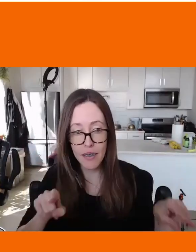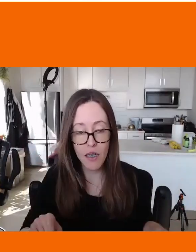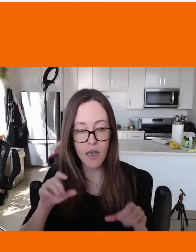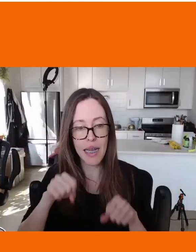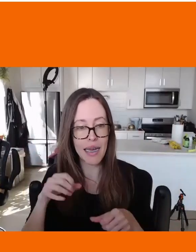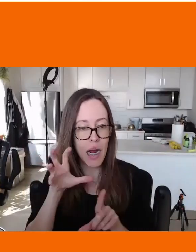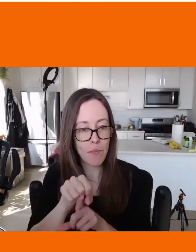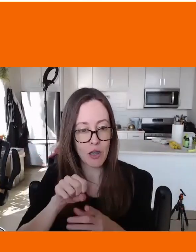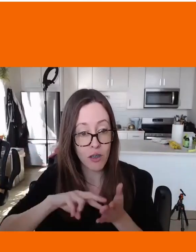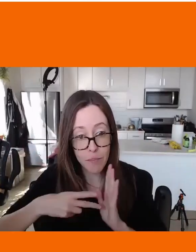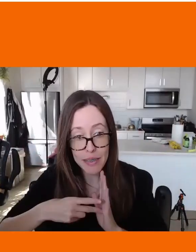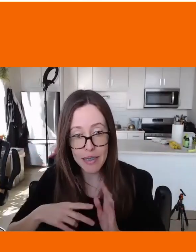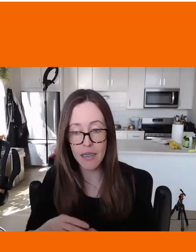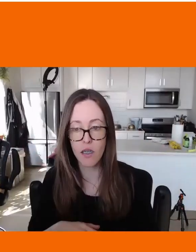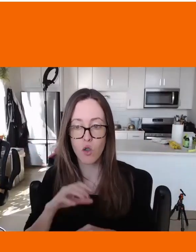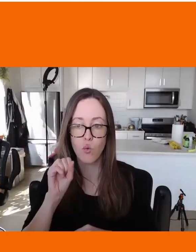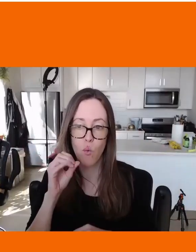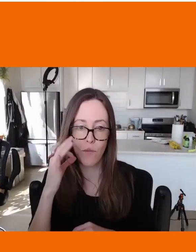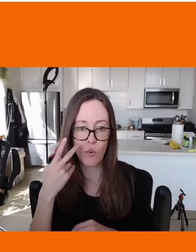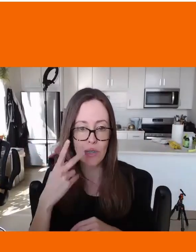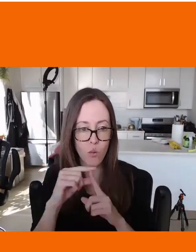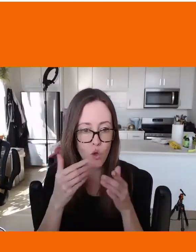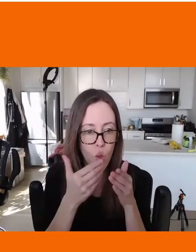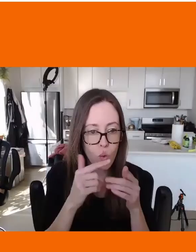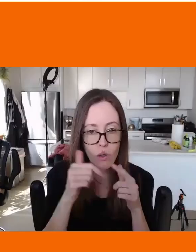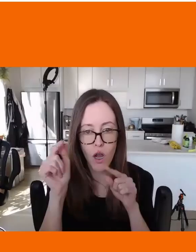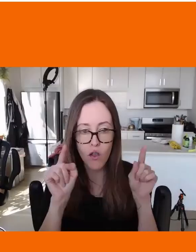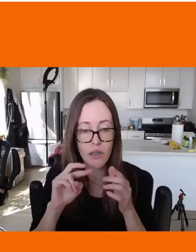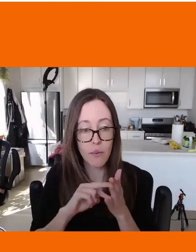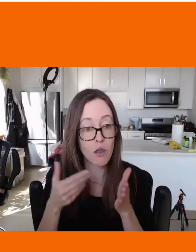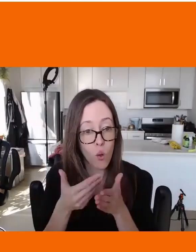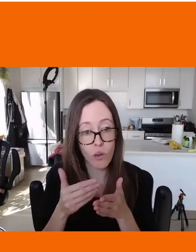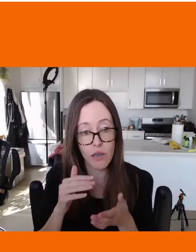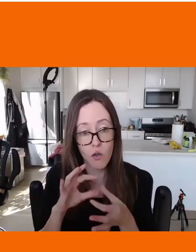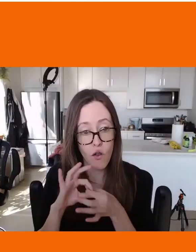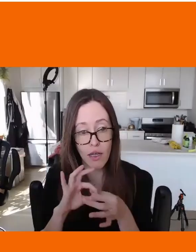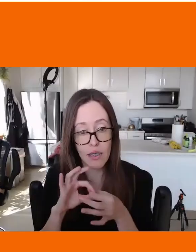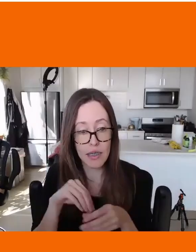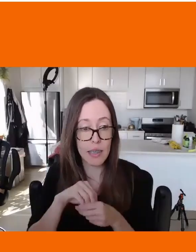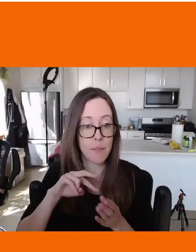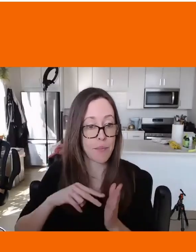and see if it is moved in this compressed 2D space. So some words are closer to other words,